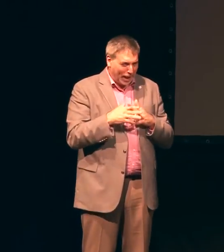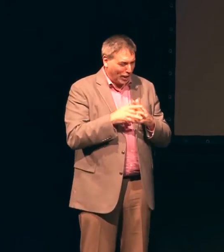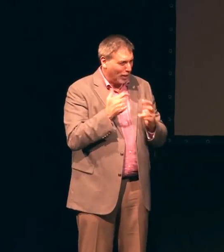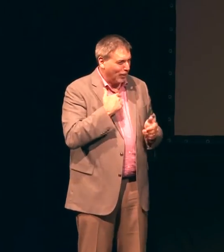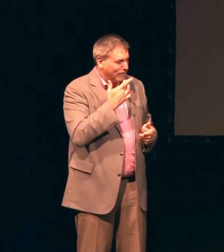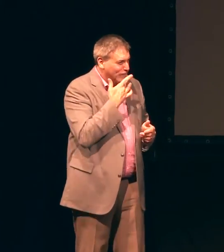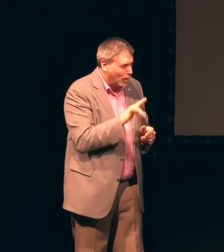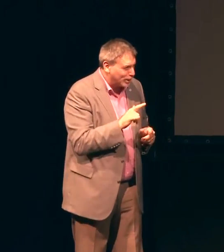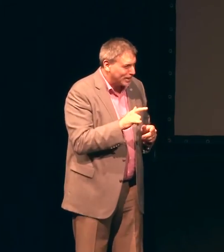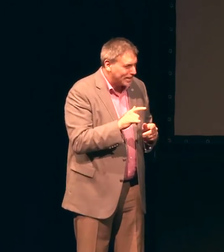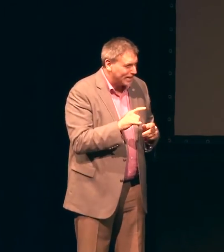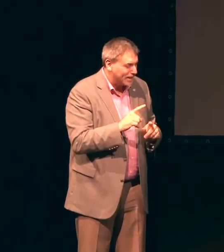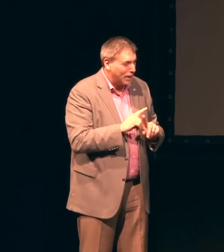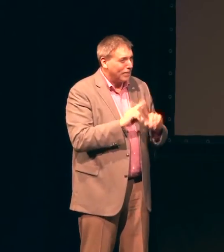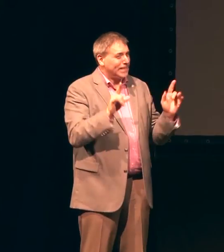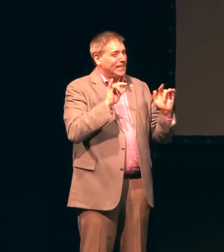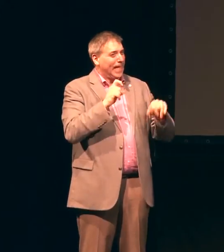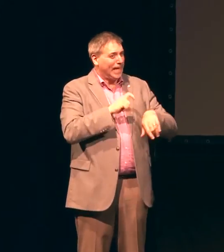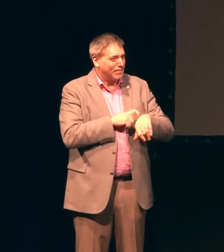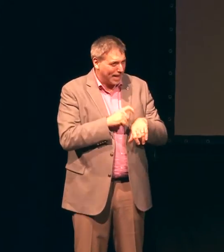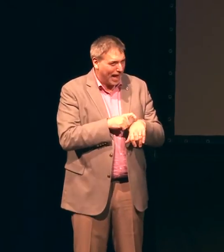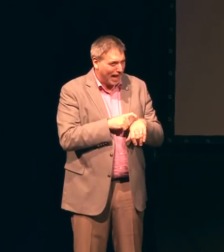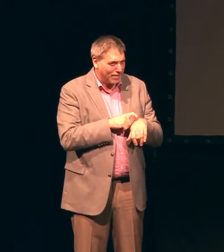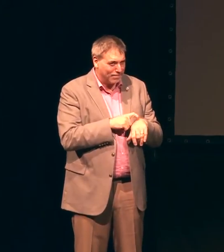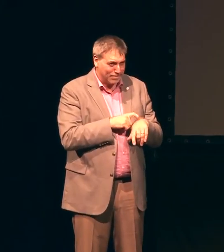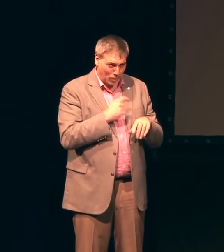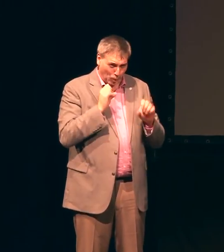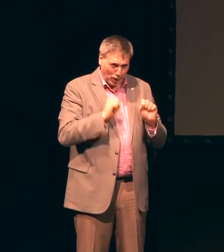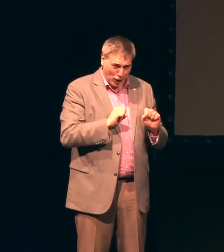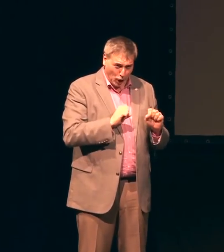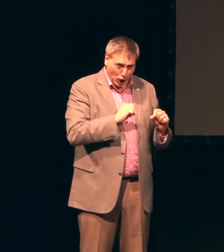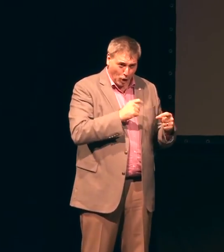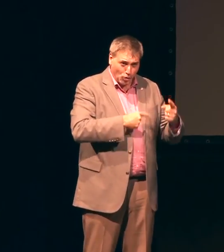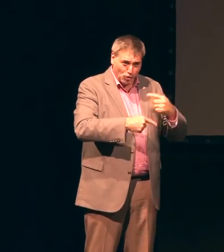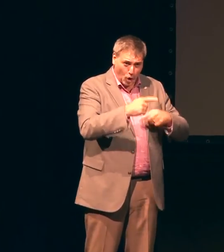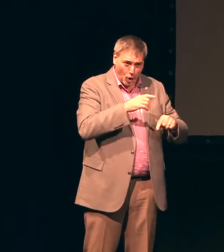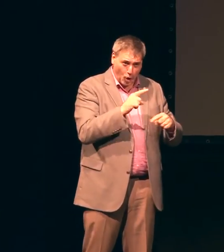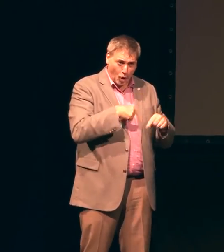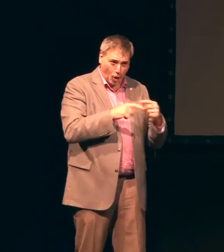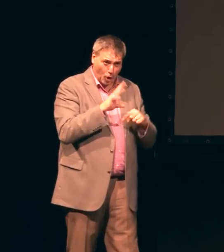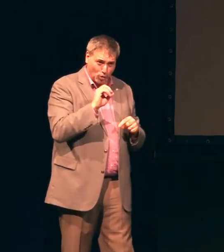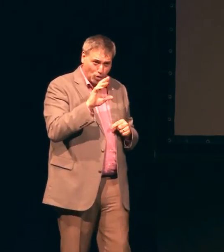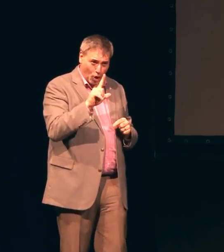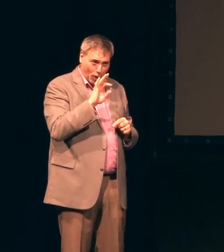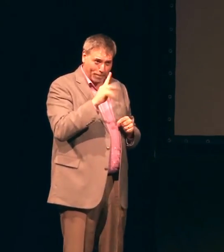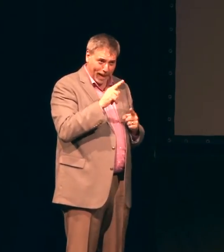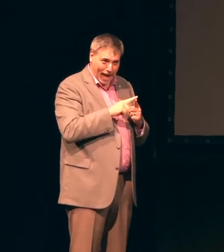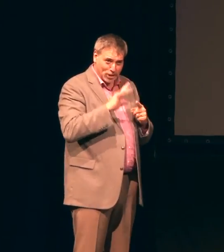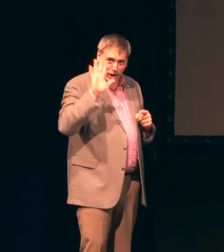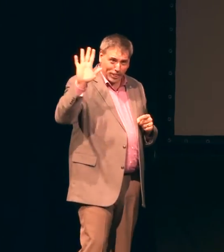Made me think that we are fortunate in America but at the same time, it's very easy for us